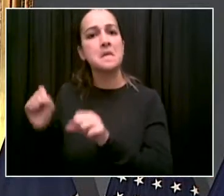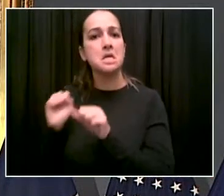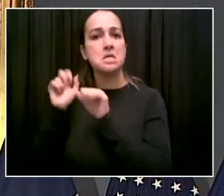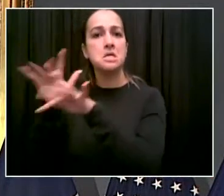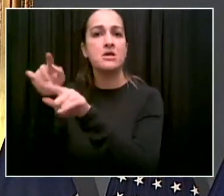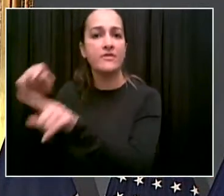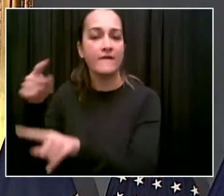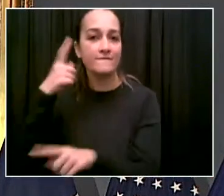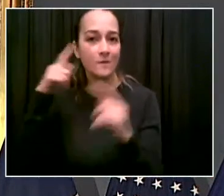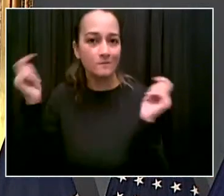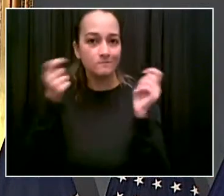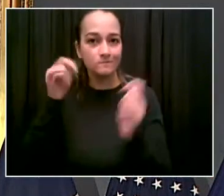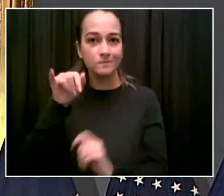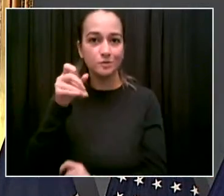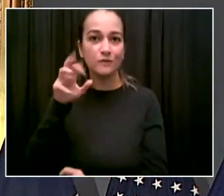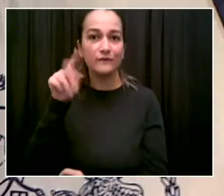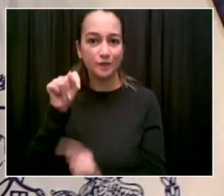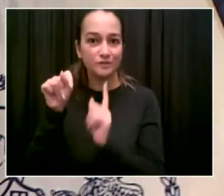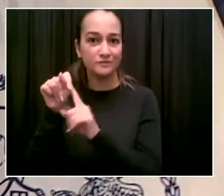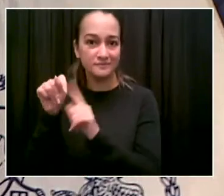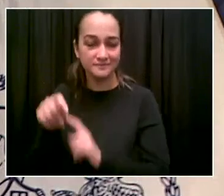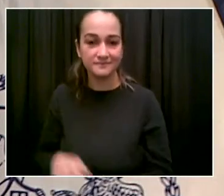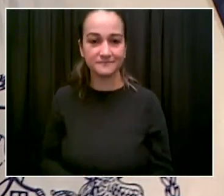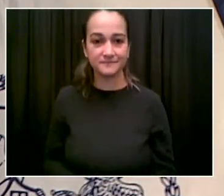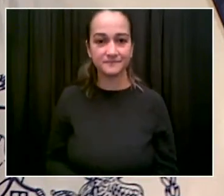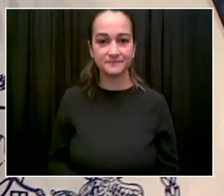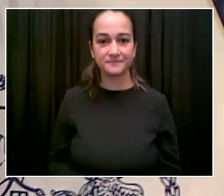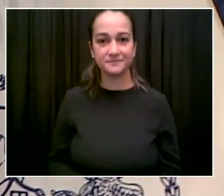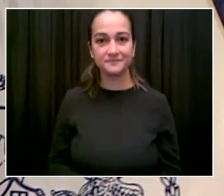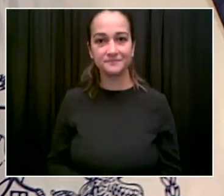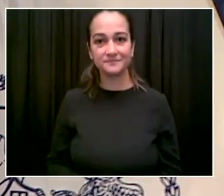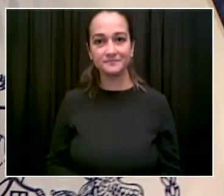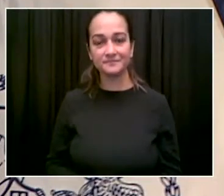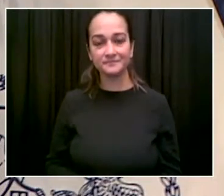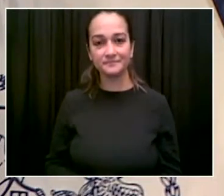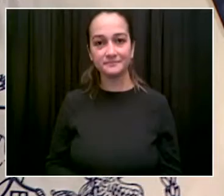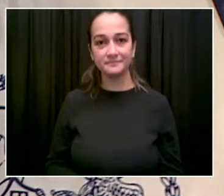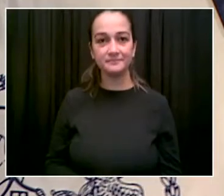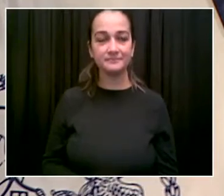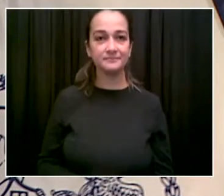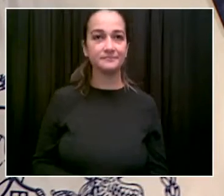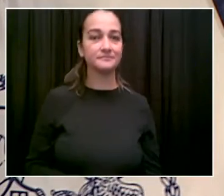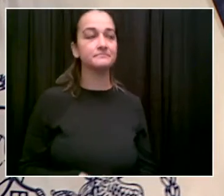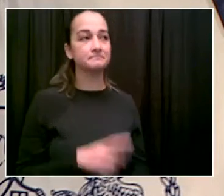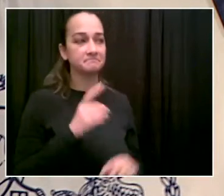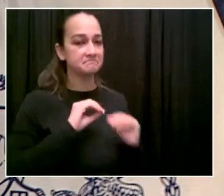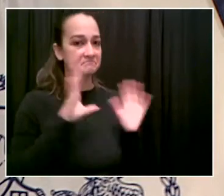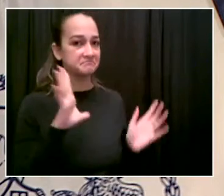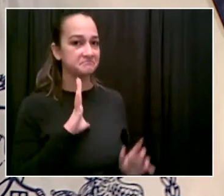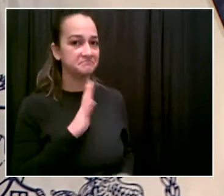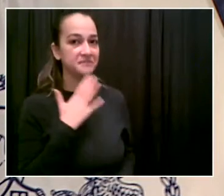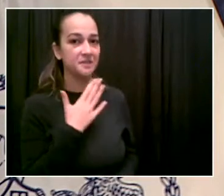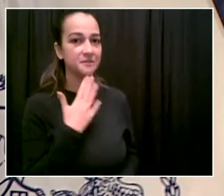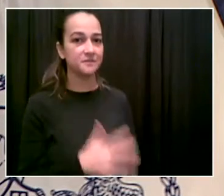PROTECTING A NY EVENT GOING ON WITH THE FESTIVITIES.